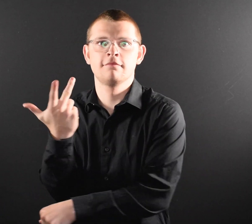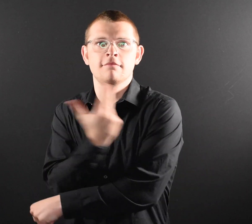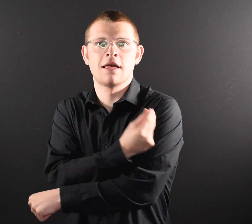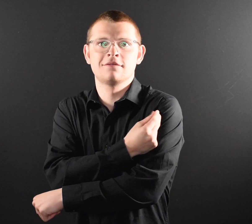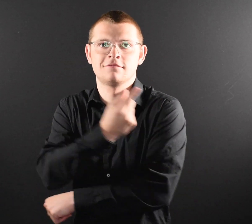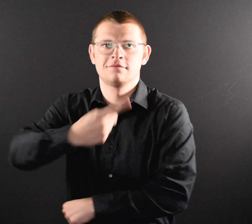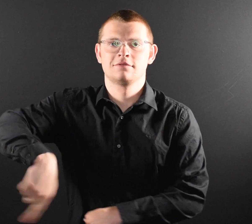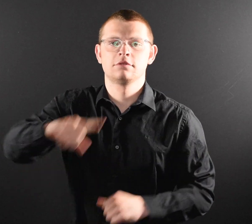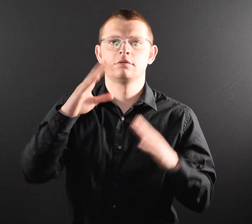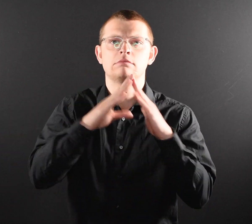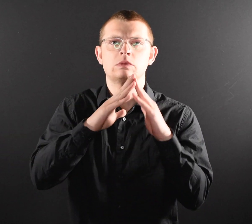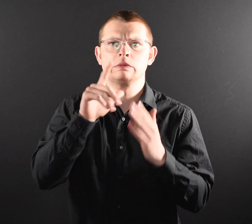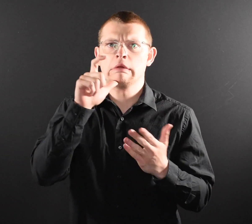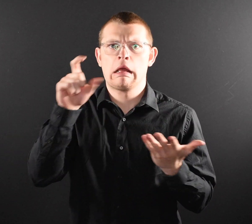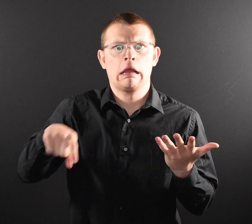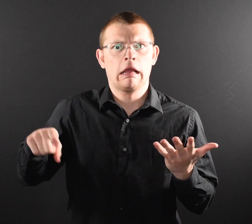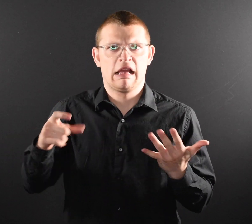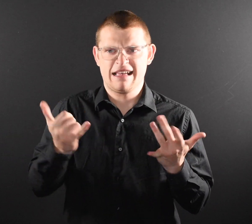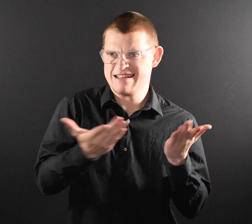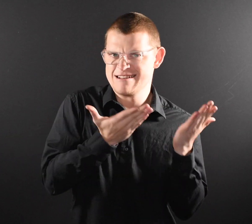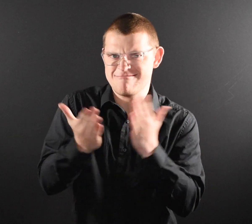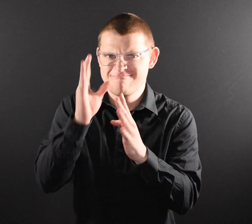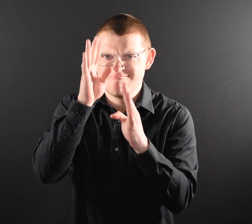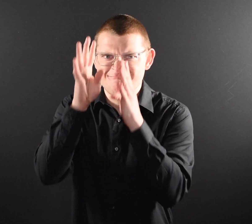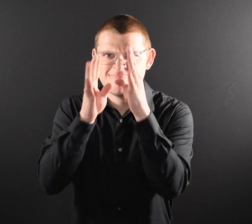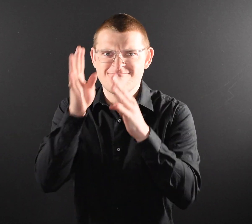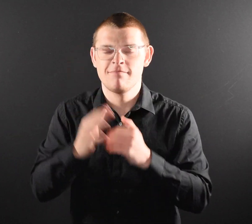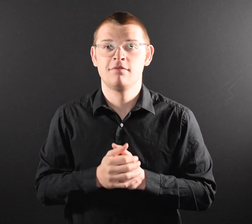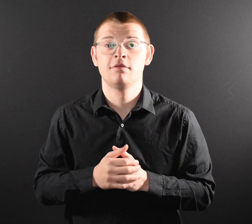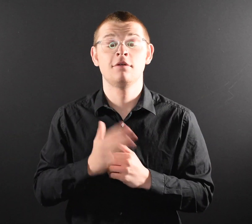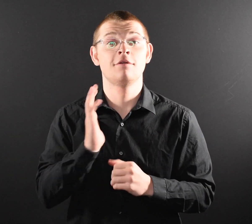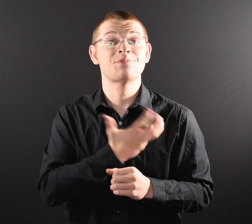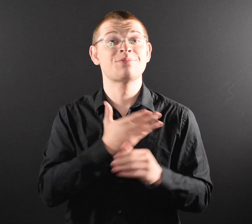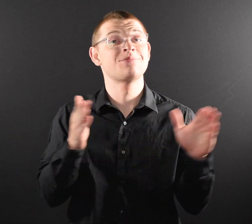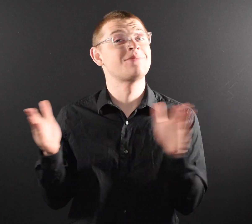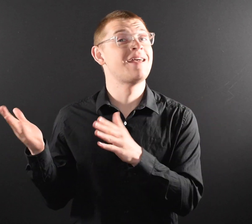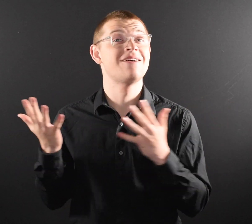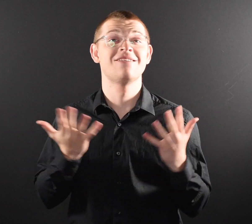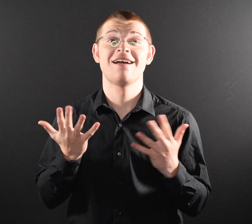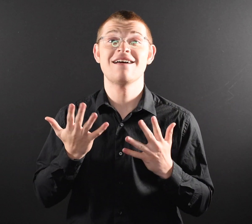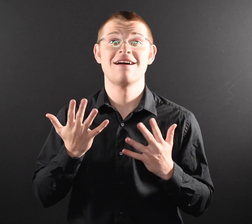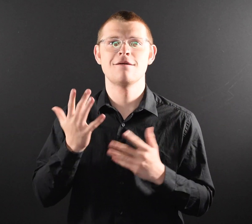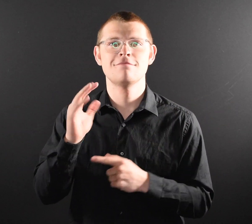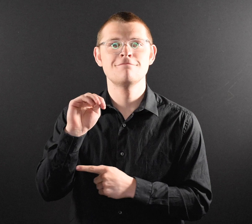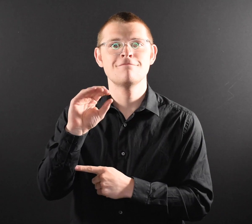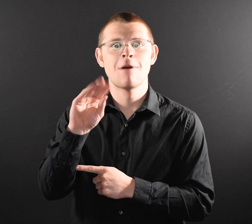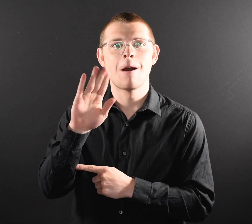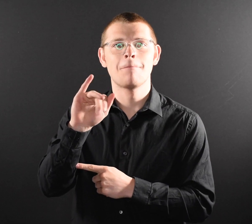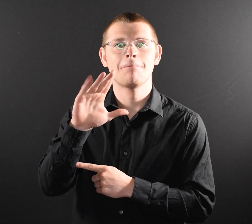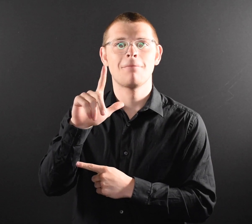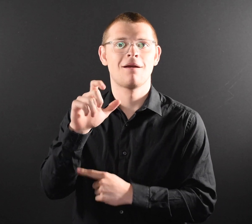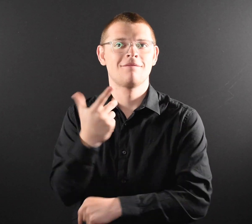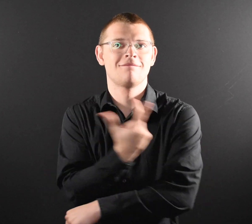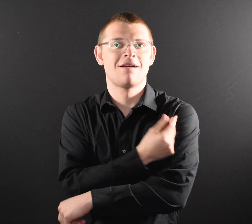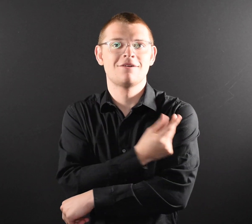vaccine to our communities who need them. Our plans include mobile vaccination units that